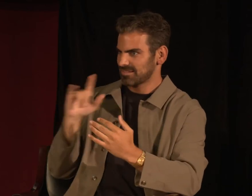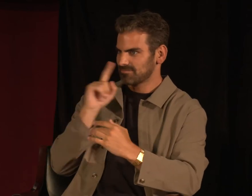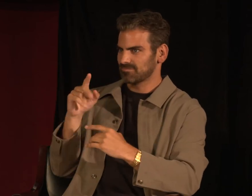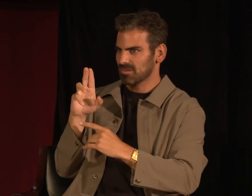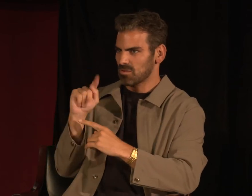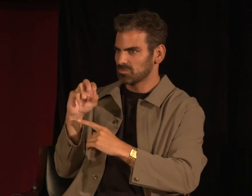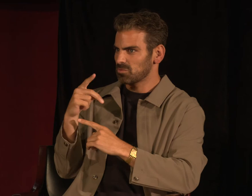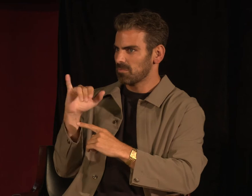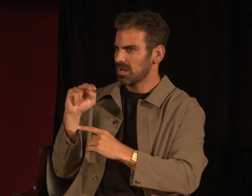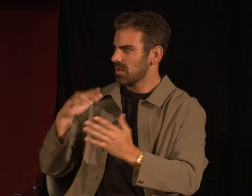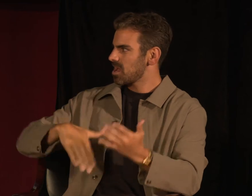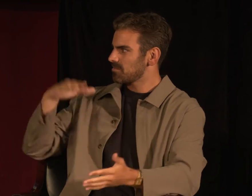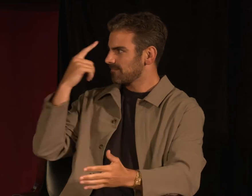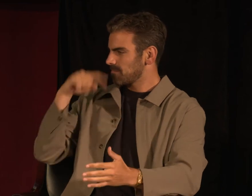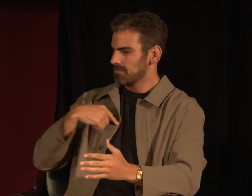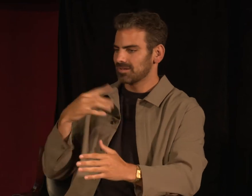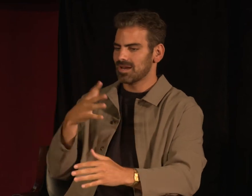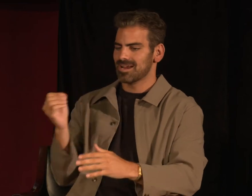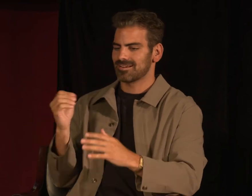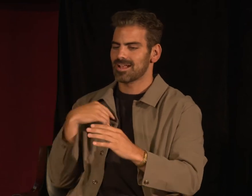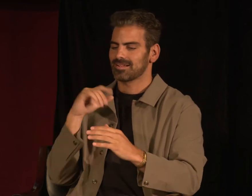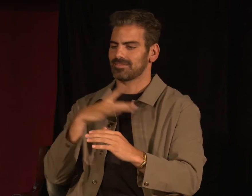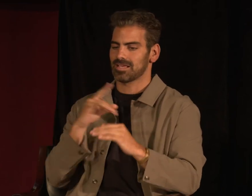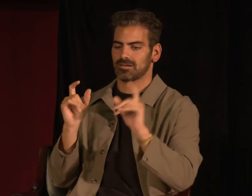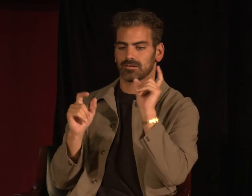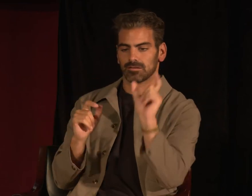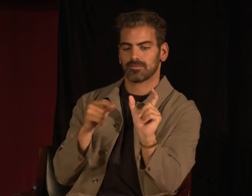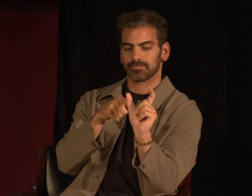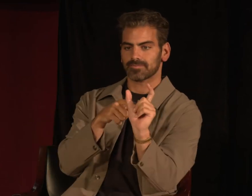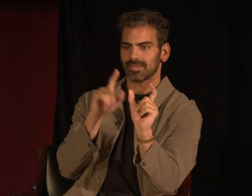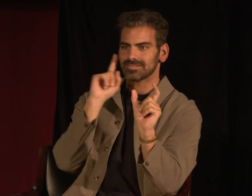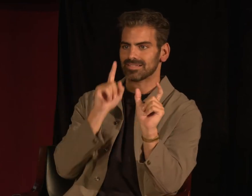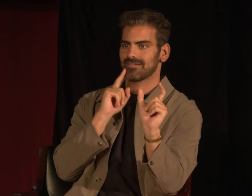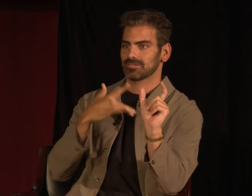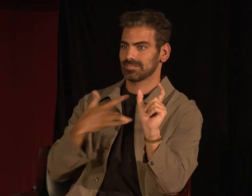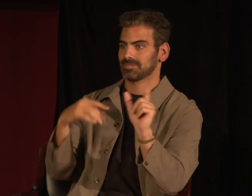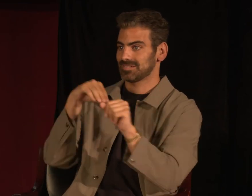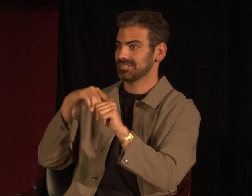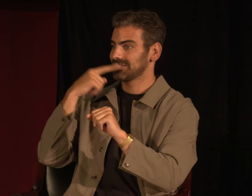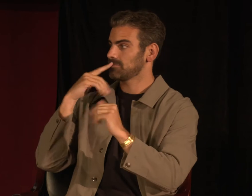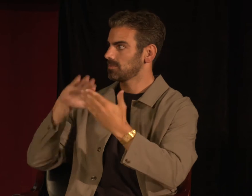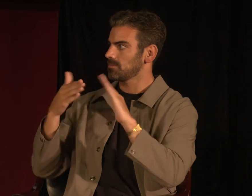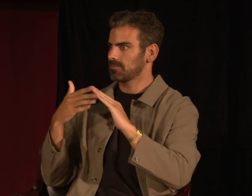I came from a Deaf family and my growing up really felt utopian in so many ways. I also felt that considering how many